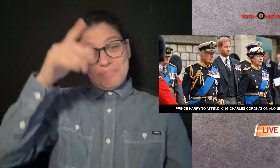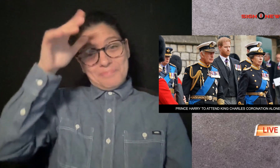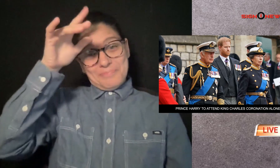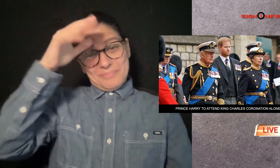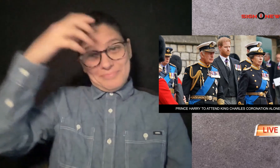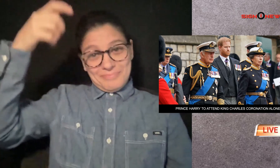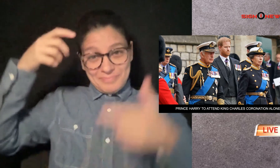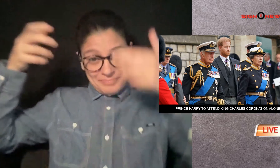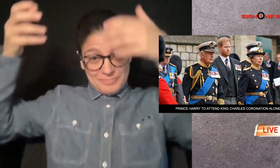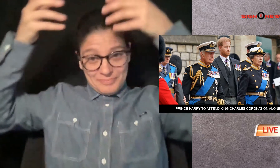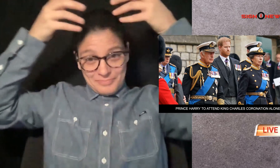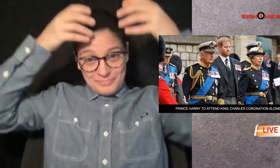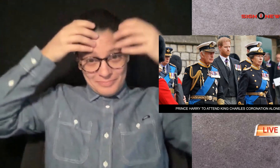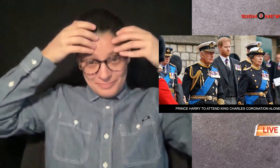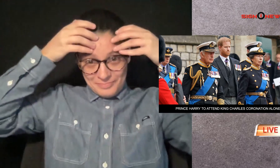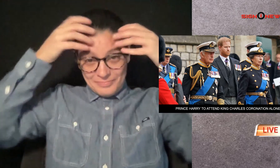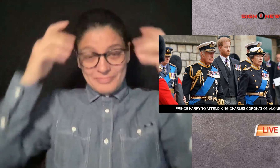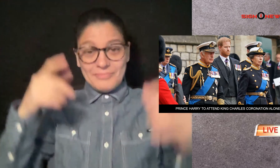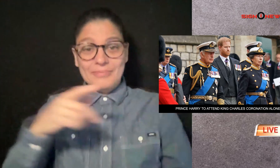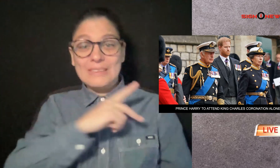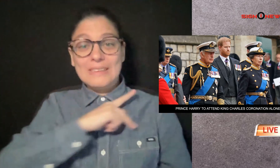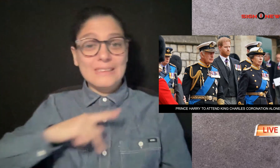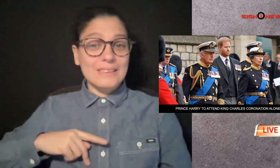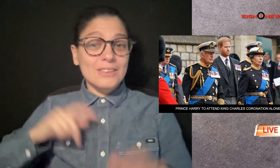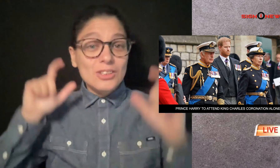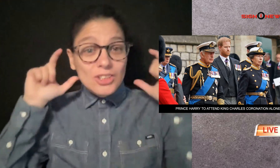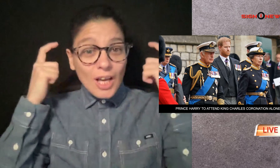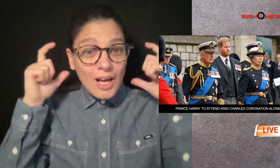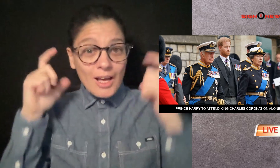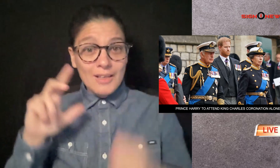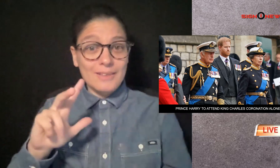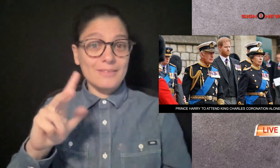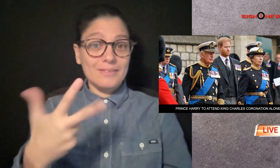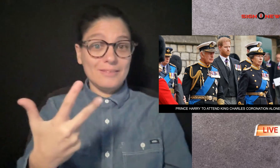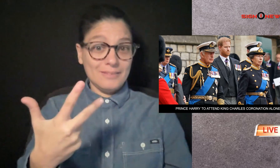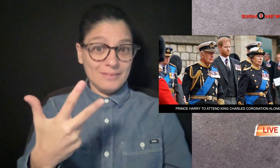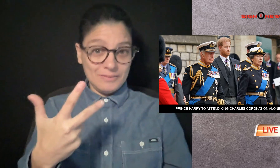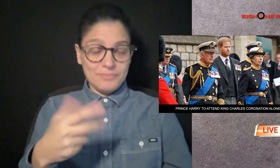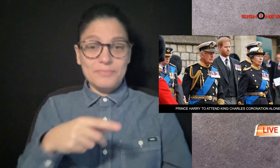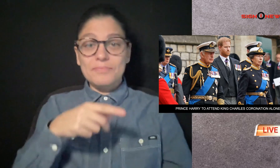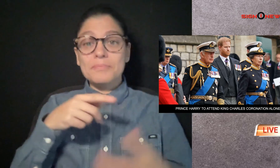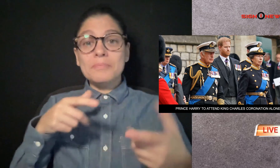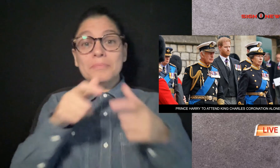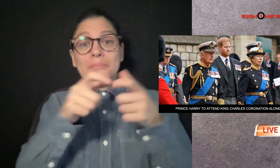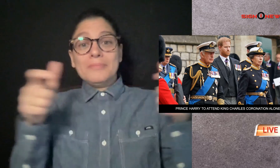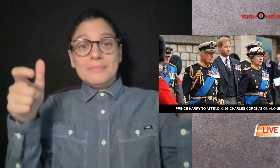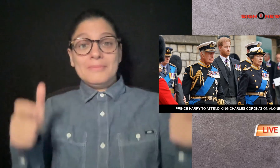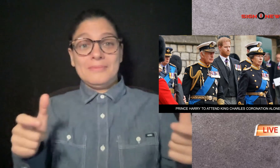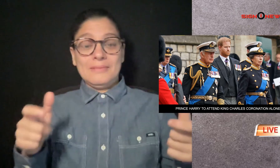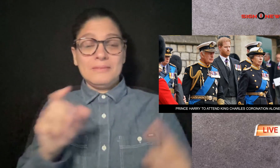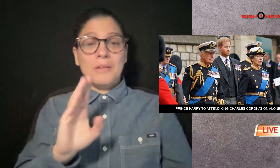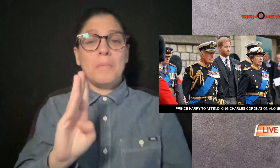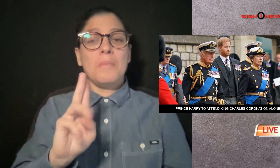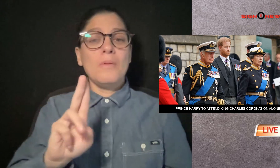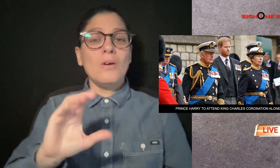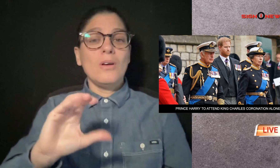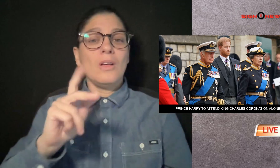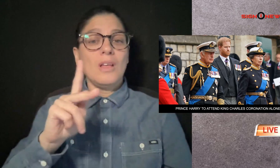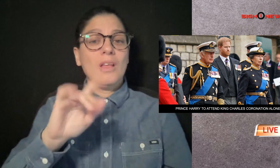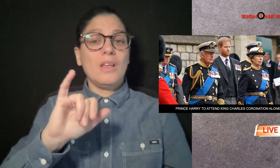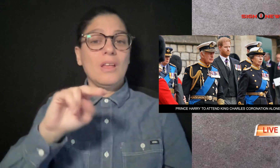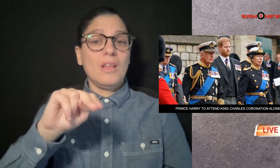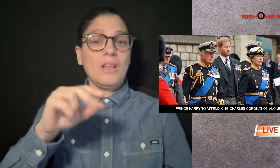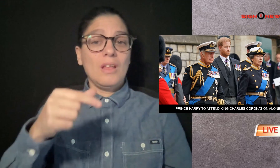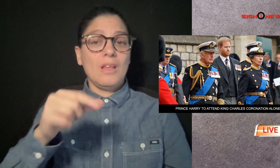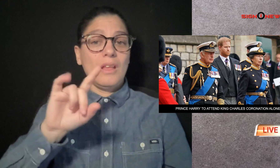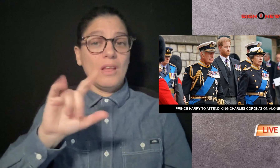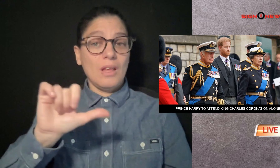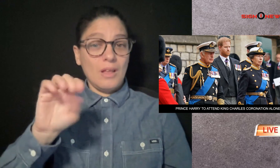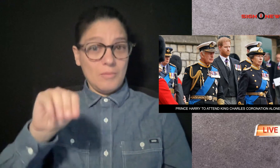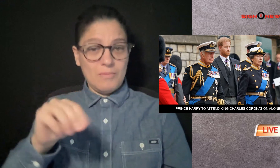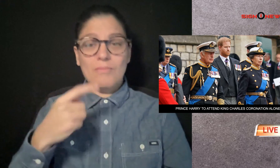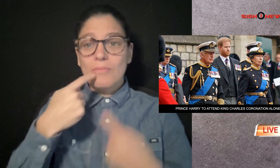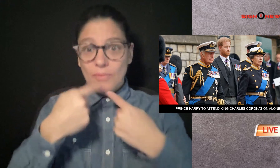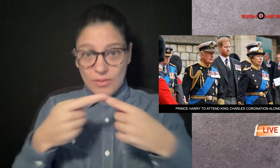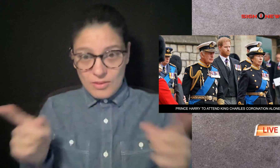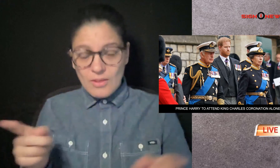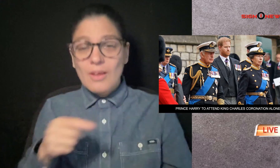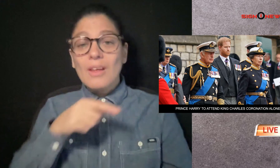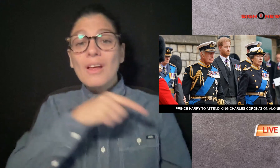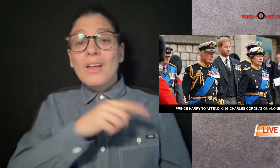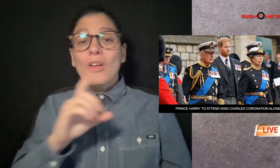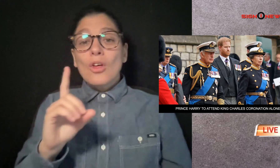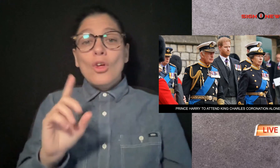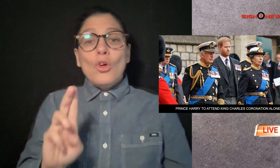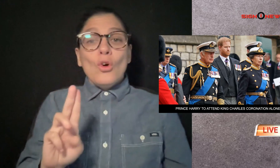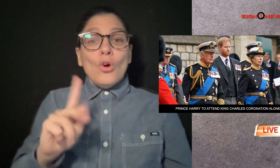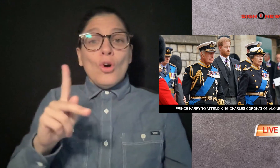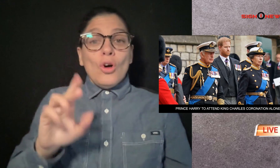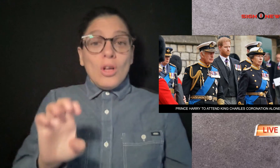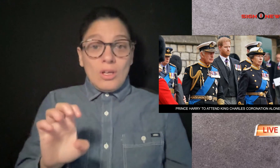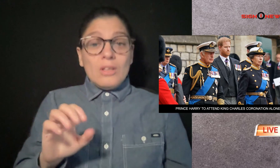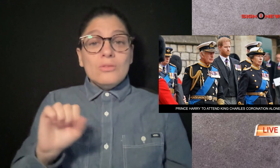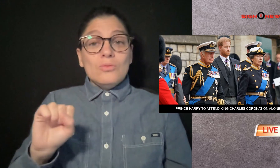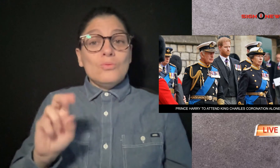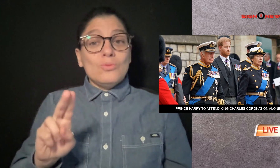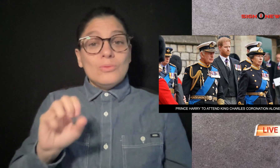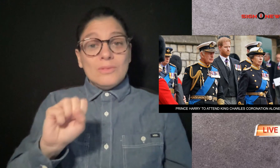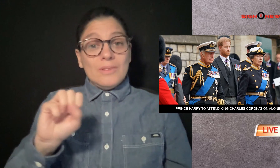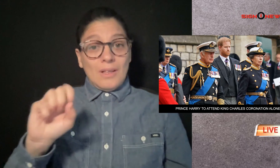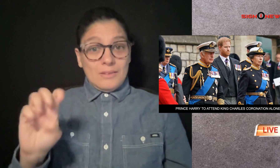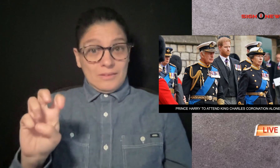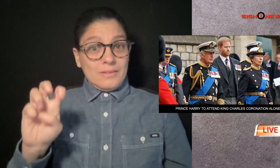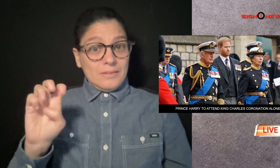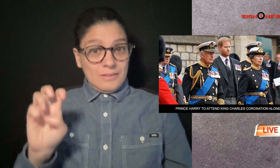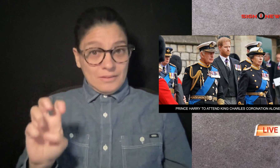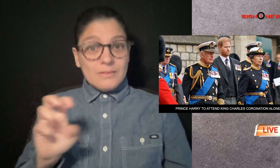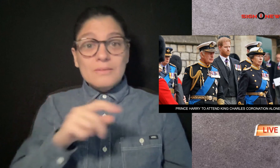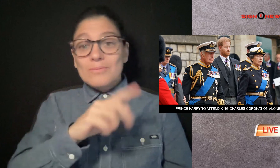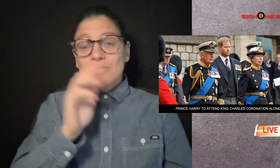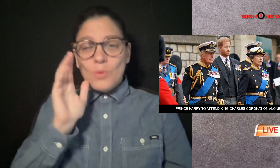his father King Charles III Buckingham palace announced that the Duke of Sussex will be